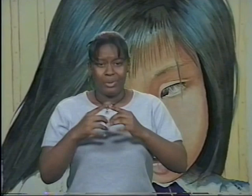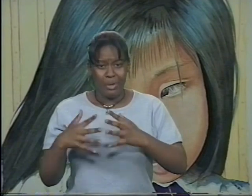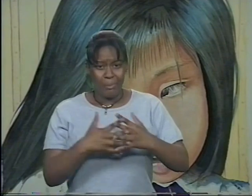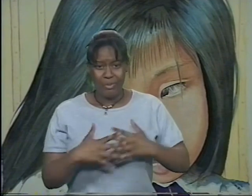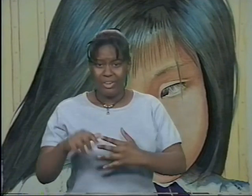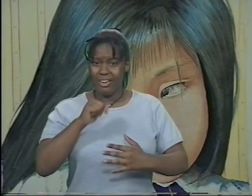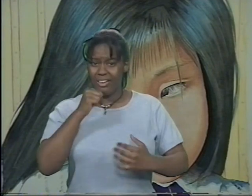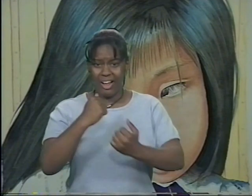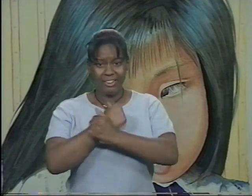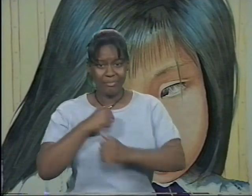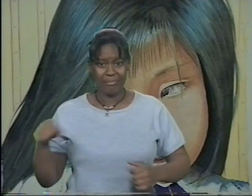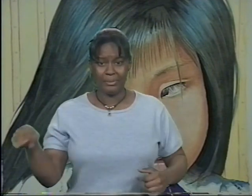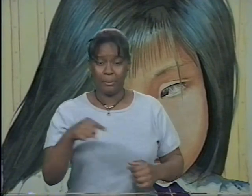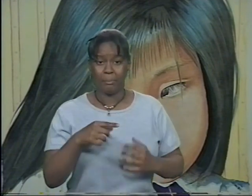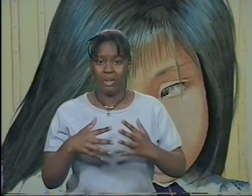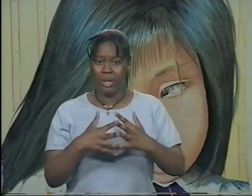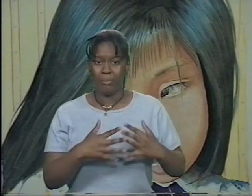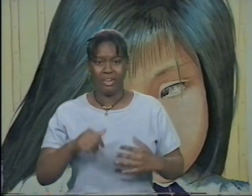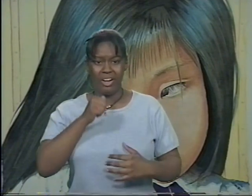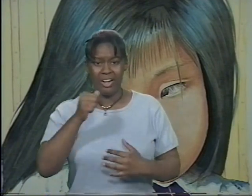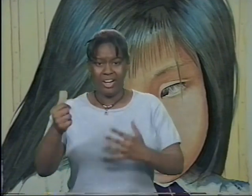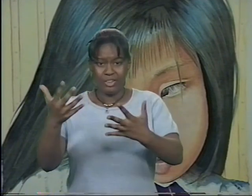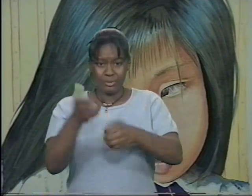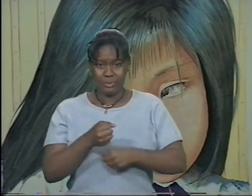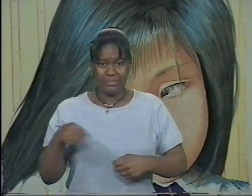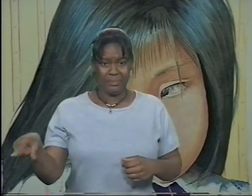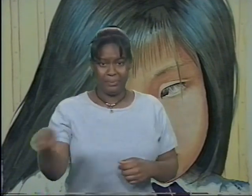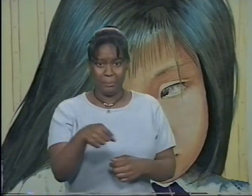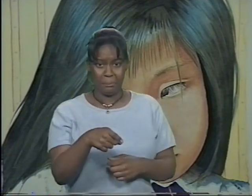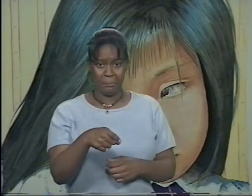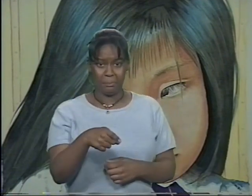And it didn't want to trust them.